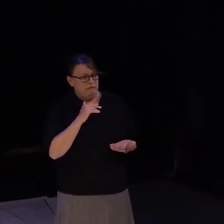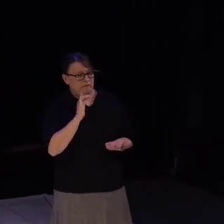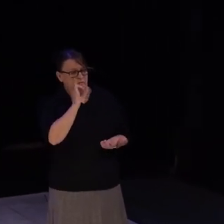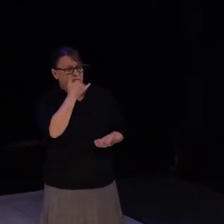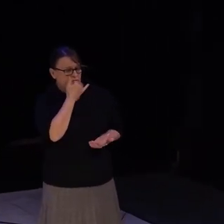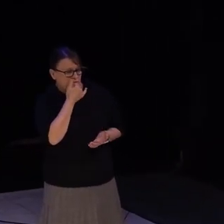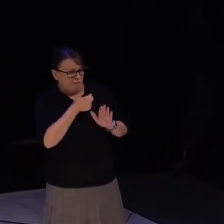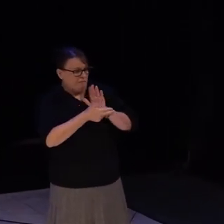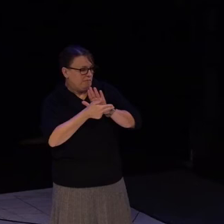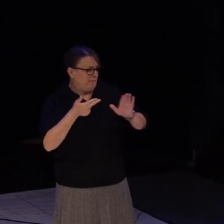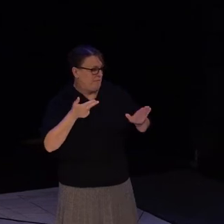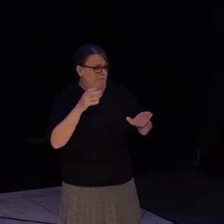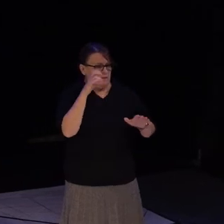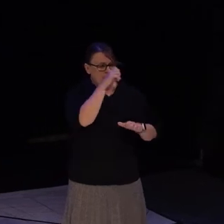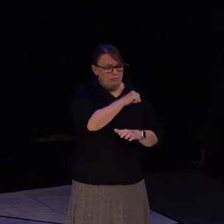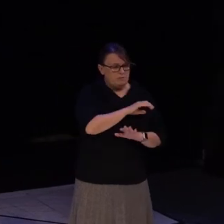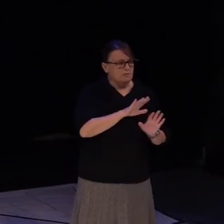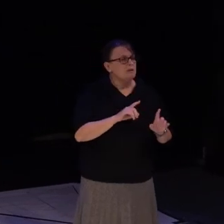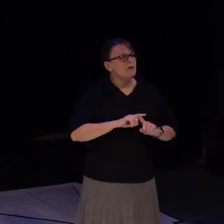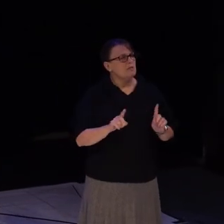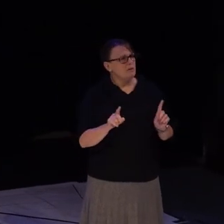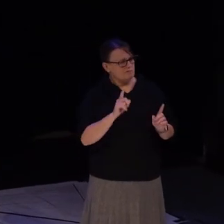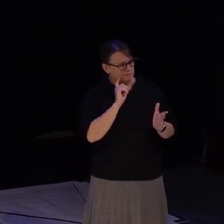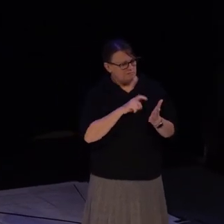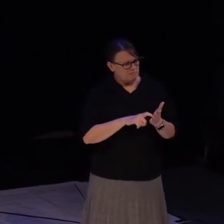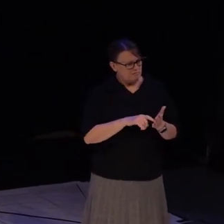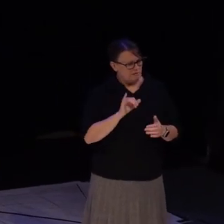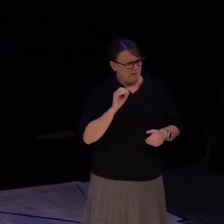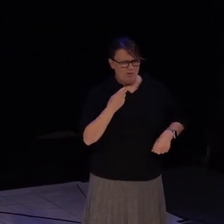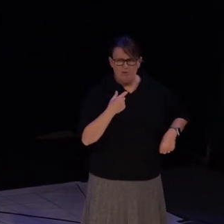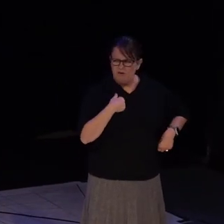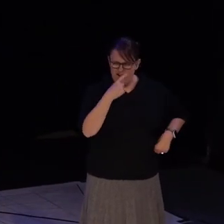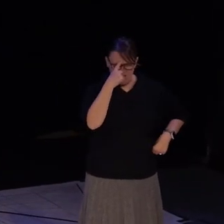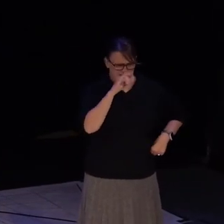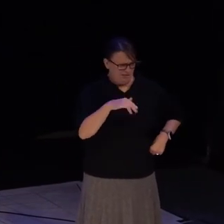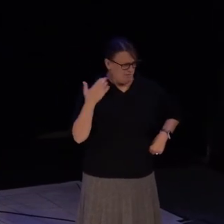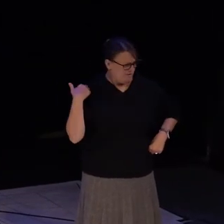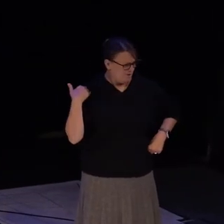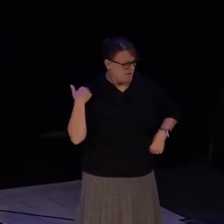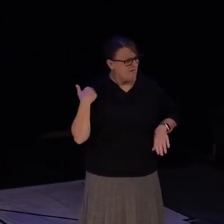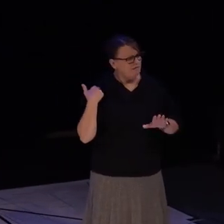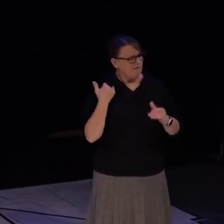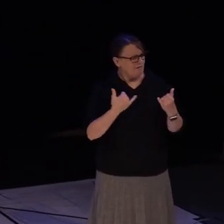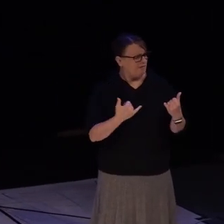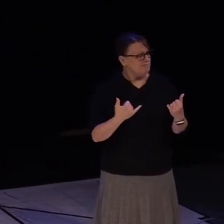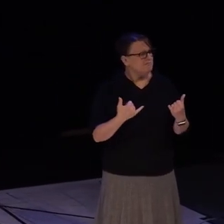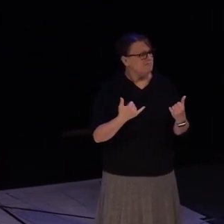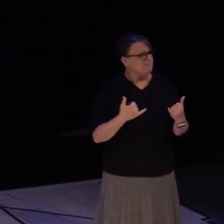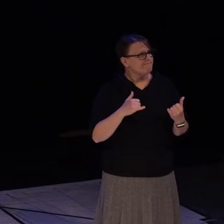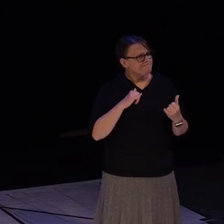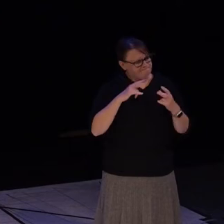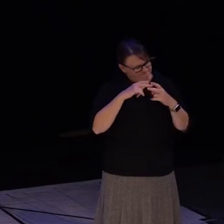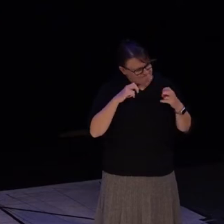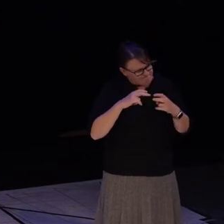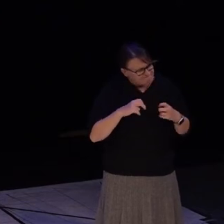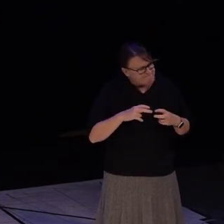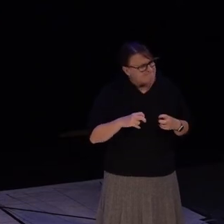and you figure out hey, I have thought like that before. I just want you to dive a little deeper, lean in a little bit more